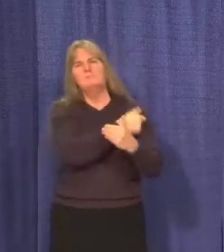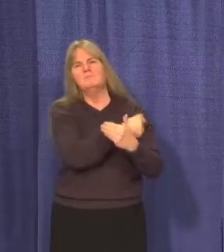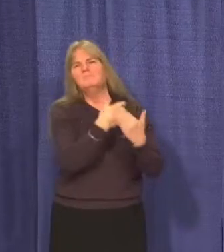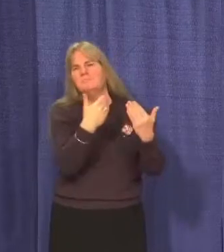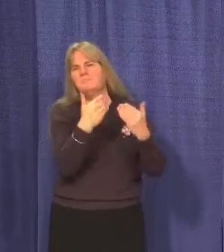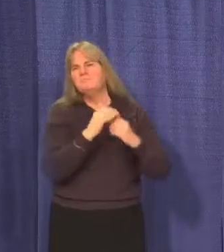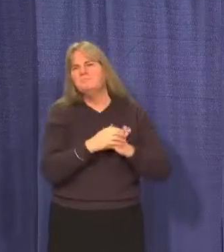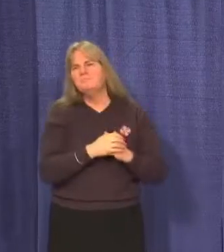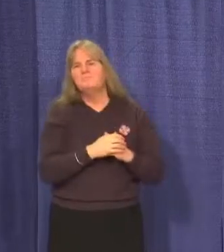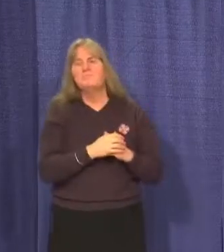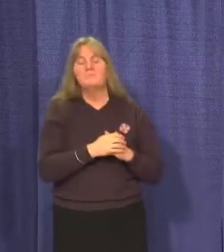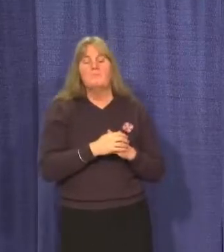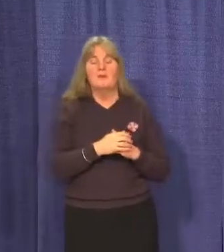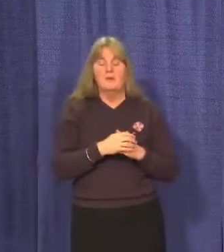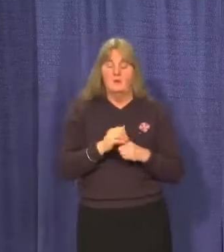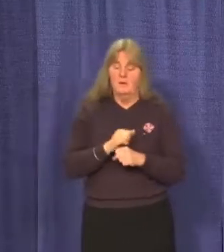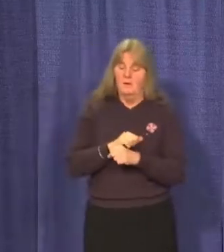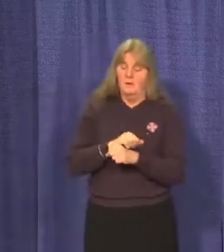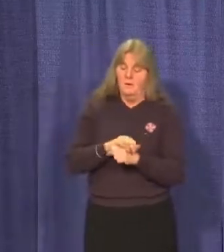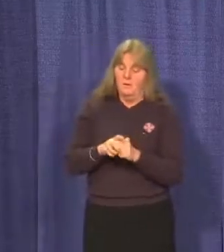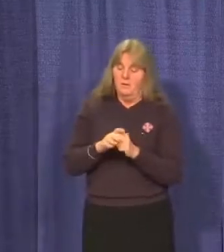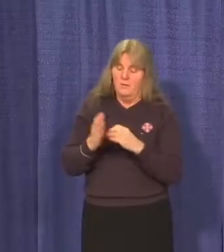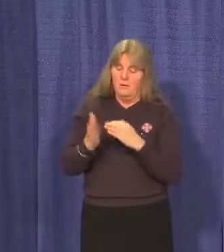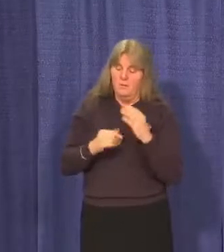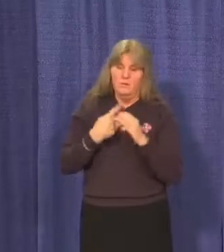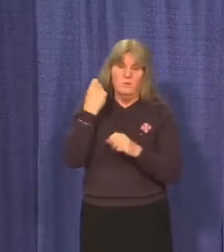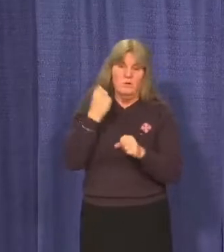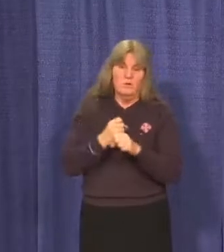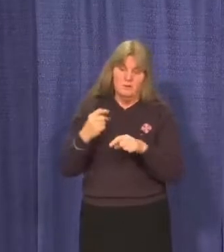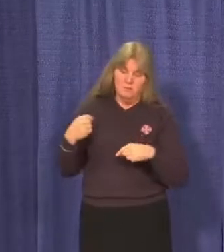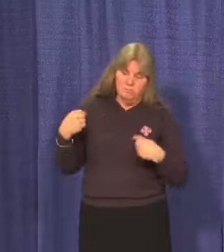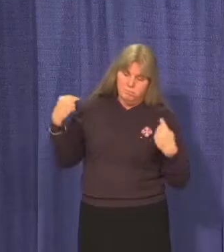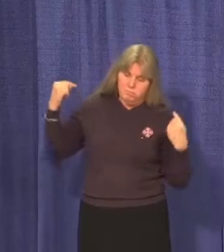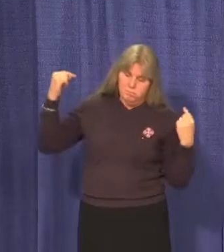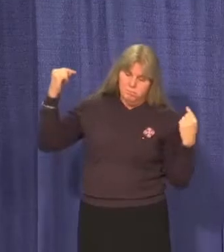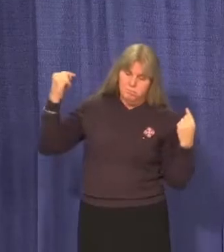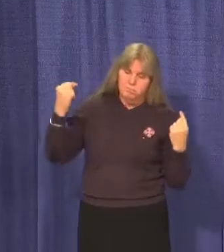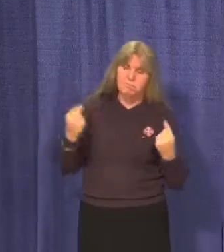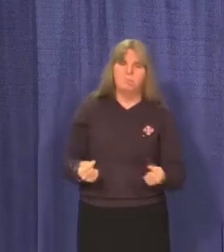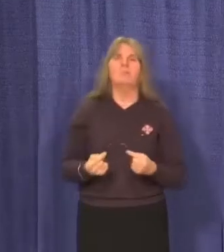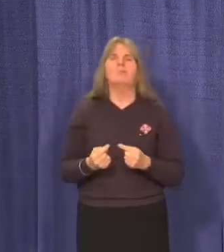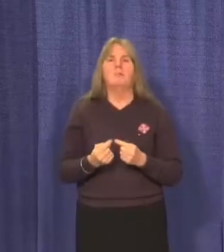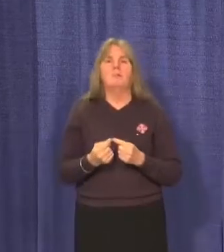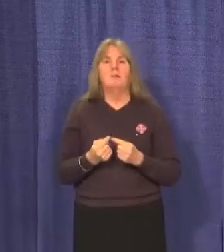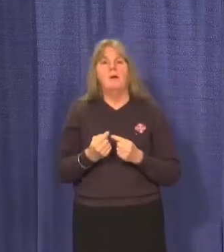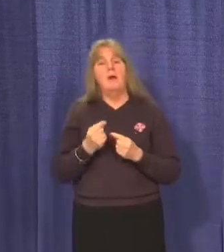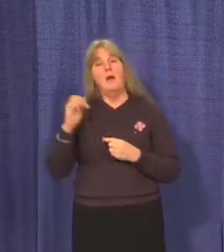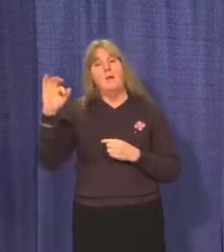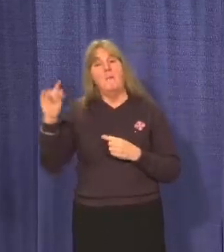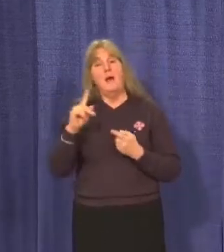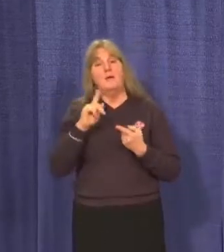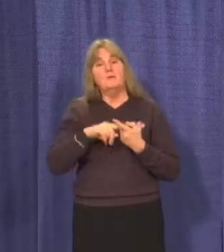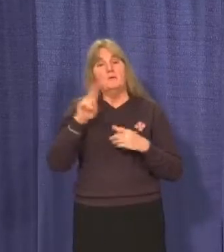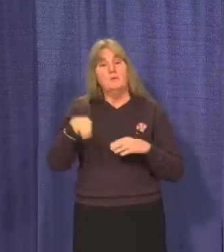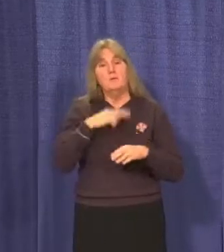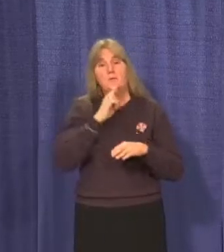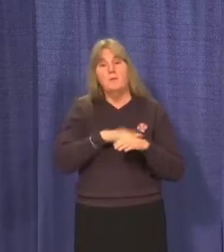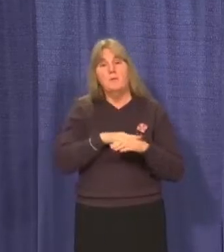We have been navigating our way through this pandemic for almost a year, and any progress towards re-normalizing our society will